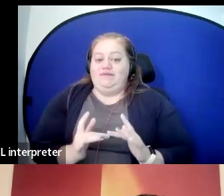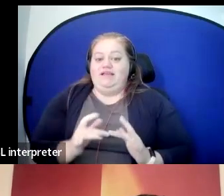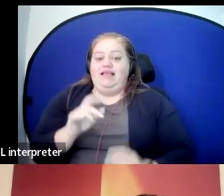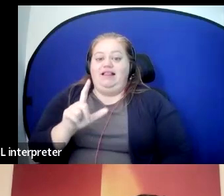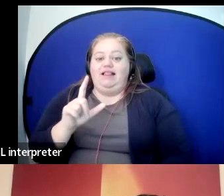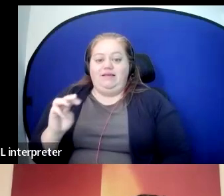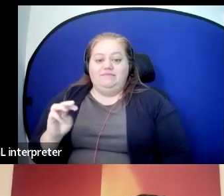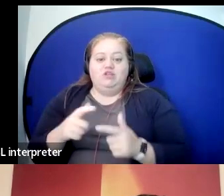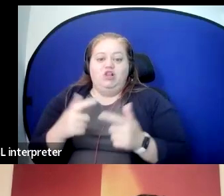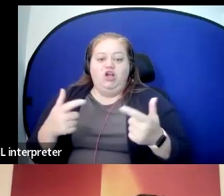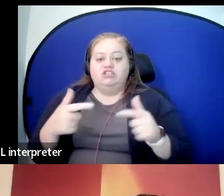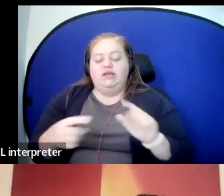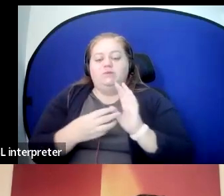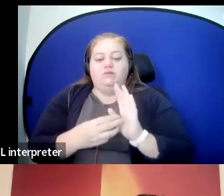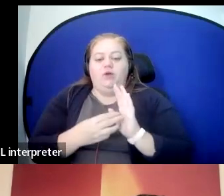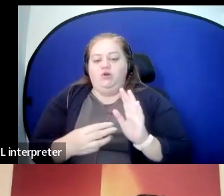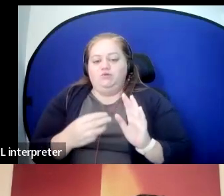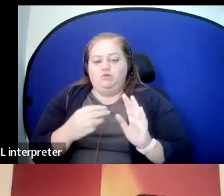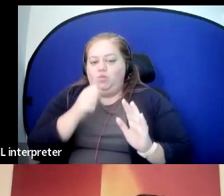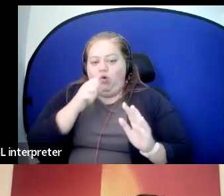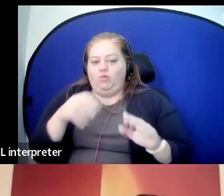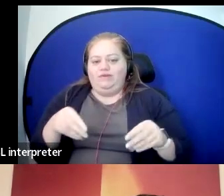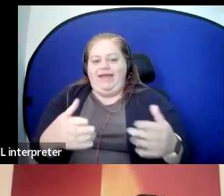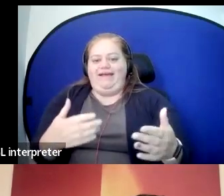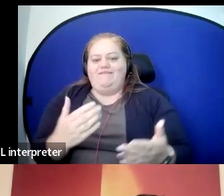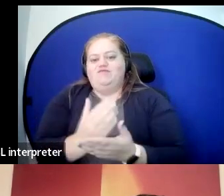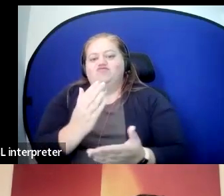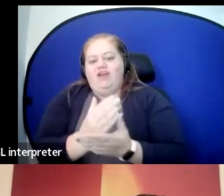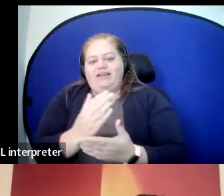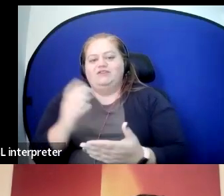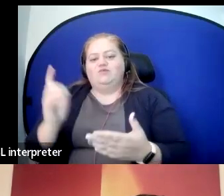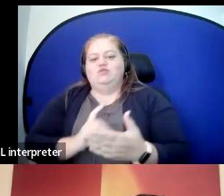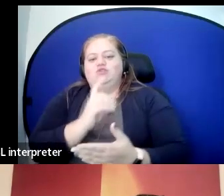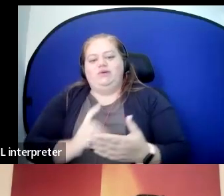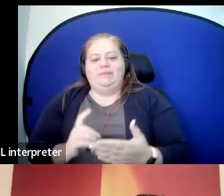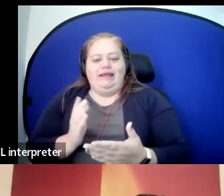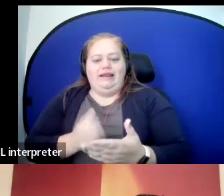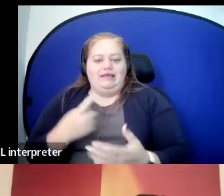have no right to discriminate us.